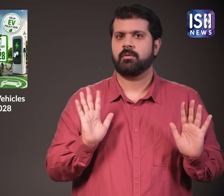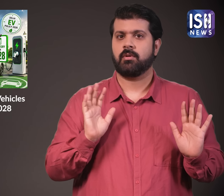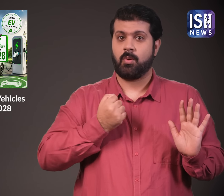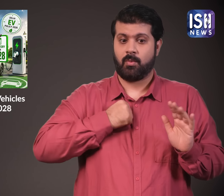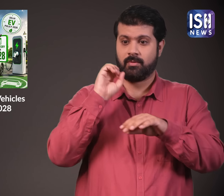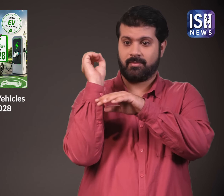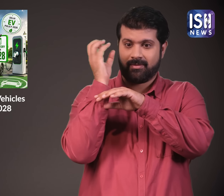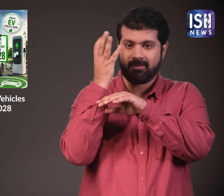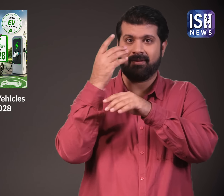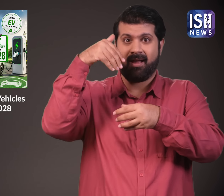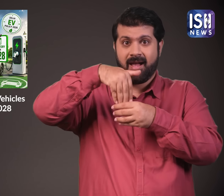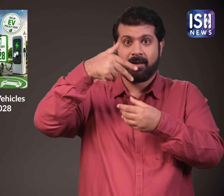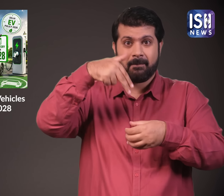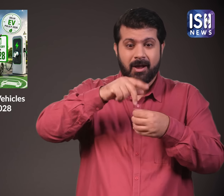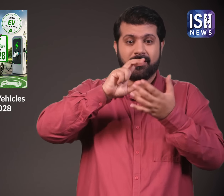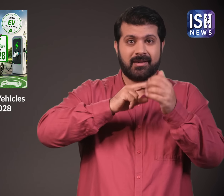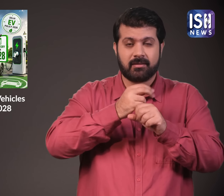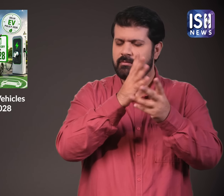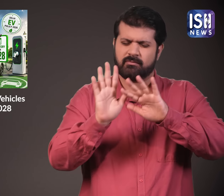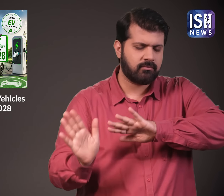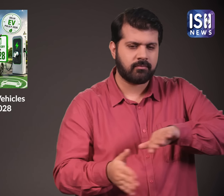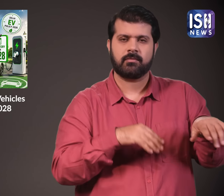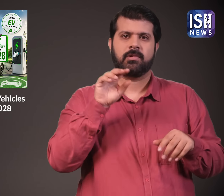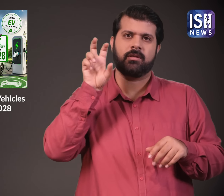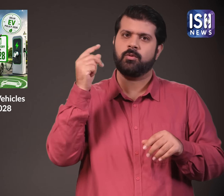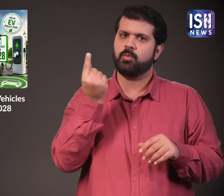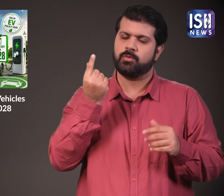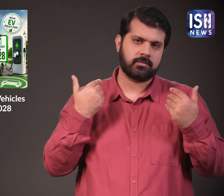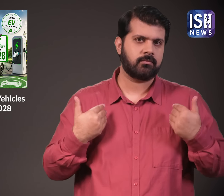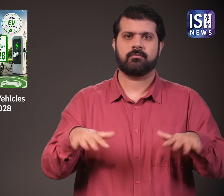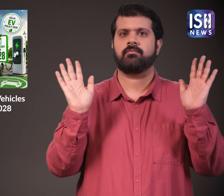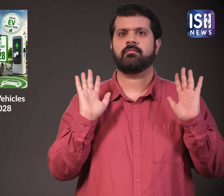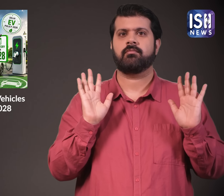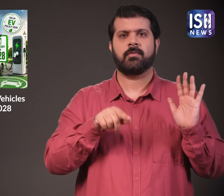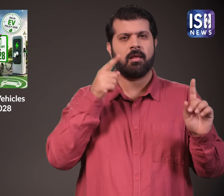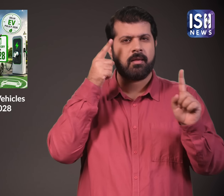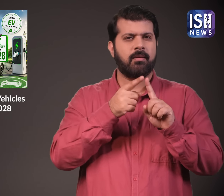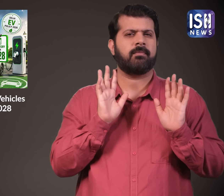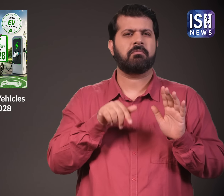The goal is to replace all public service vehicles with EVs.